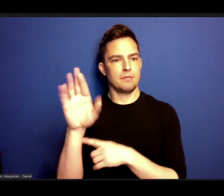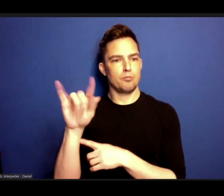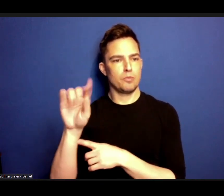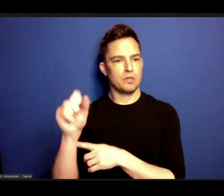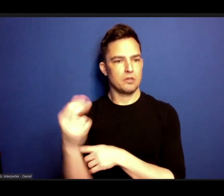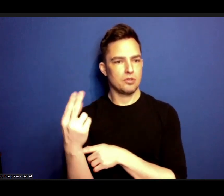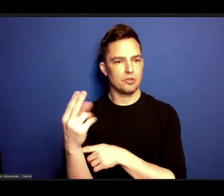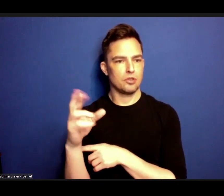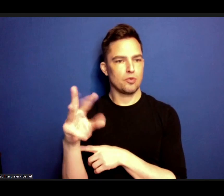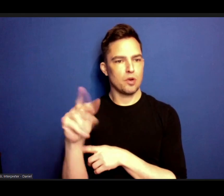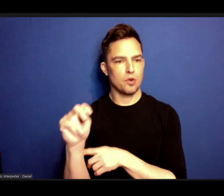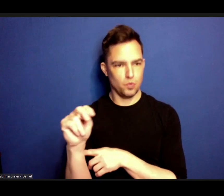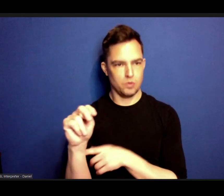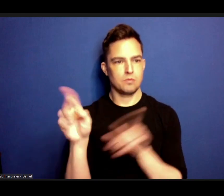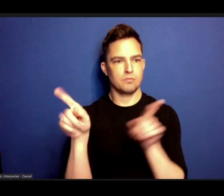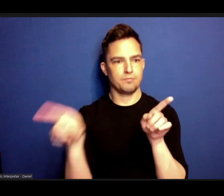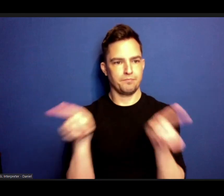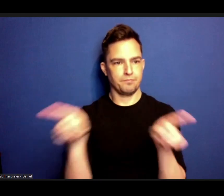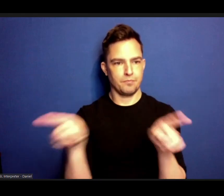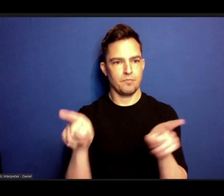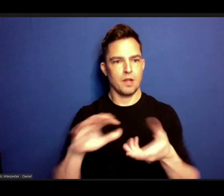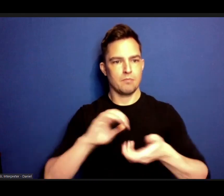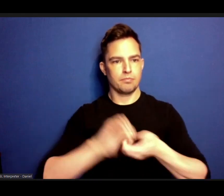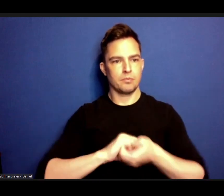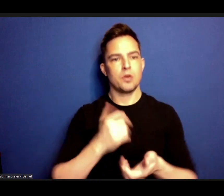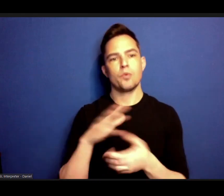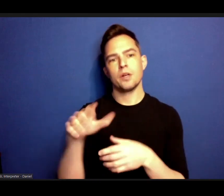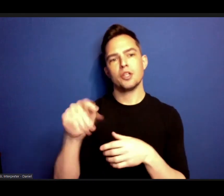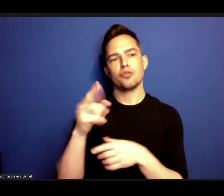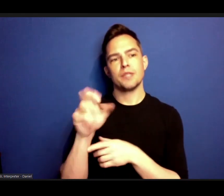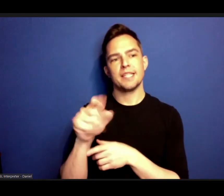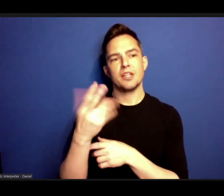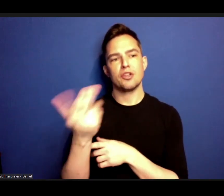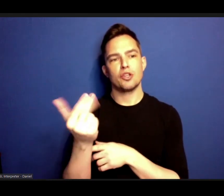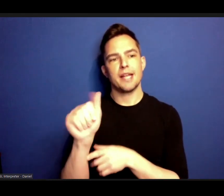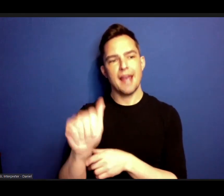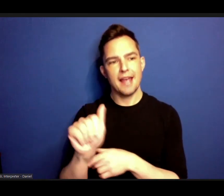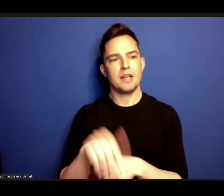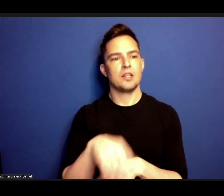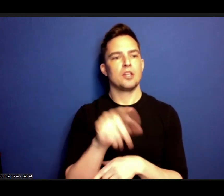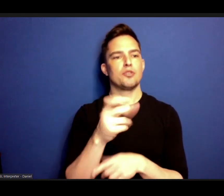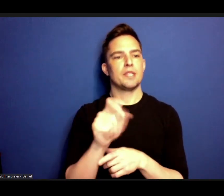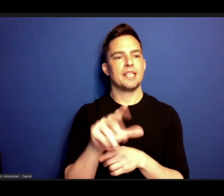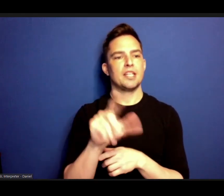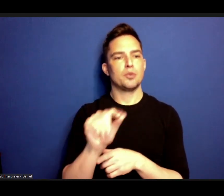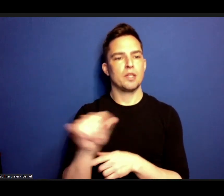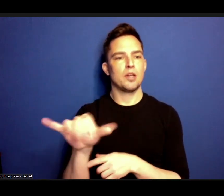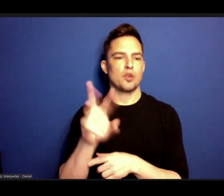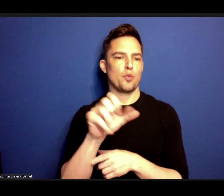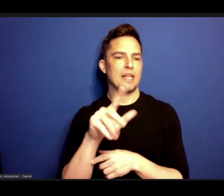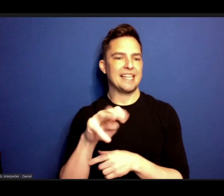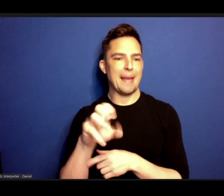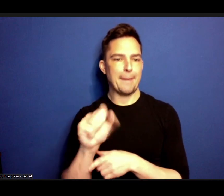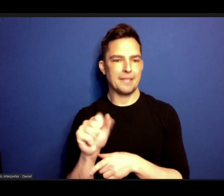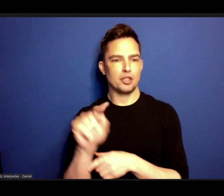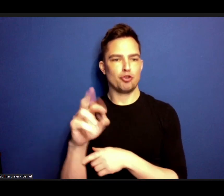and the British Crown. We are surrounded by Treaty 13A, Treaty 20, also known as the Williams Treaty, and Treaty